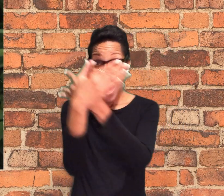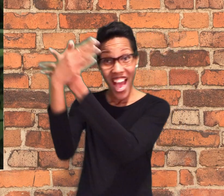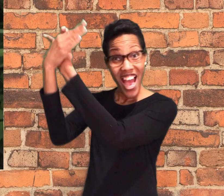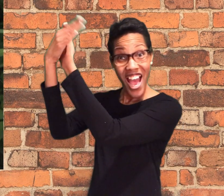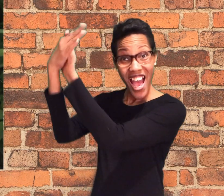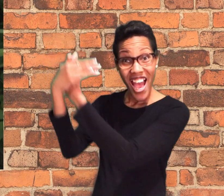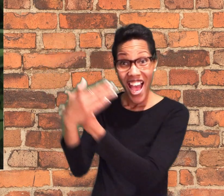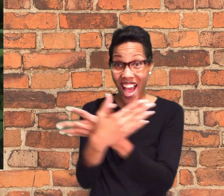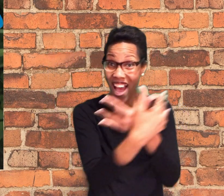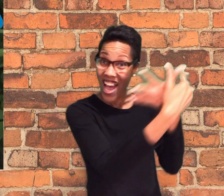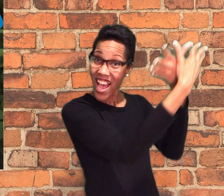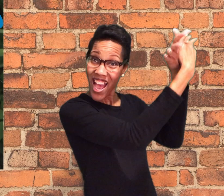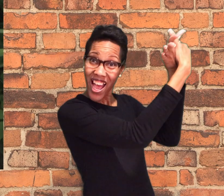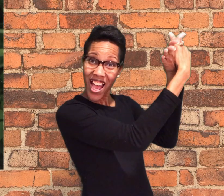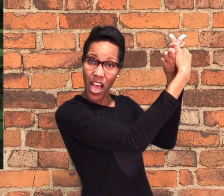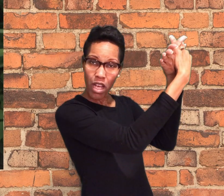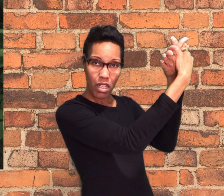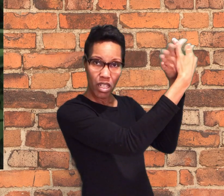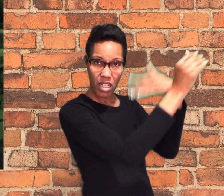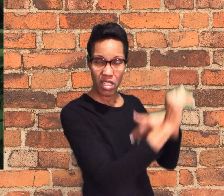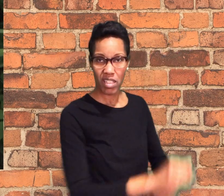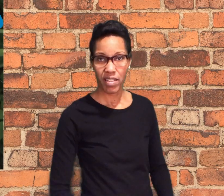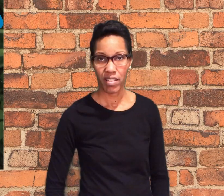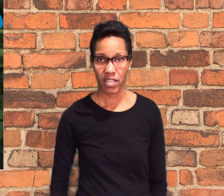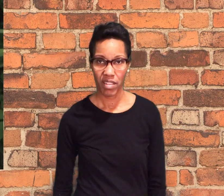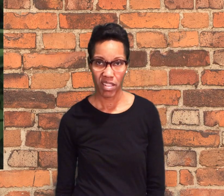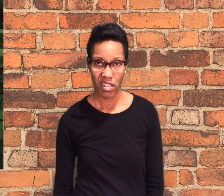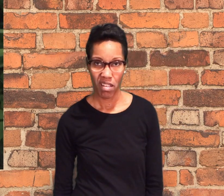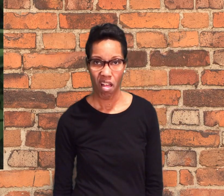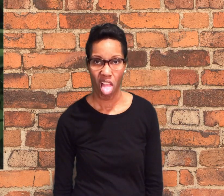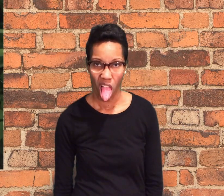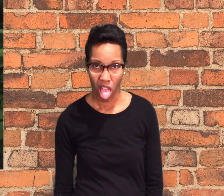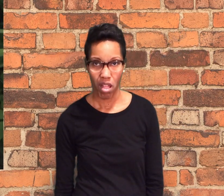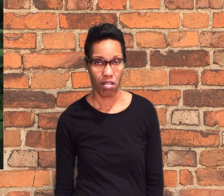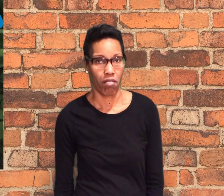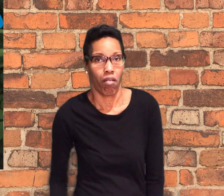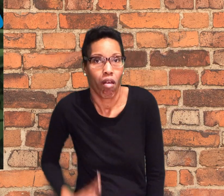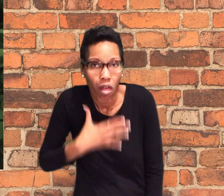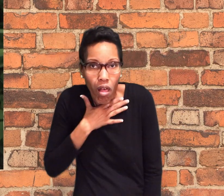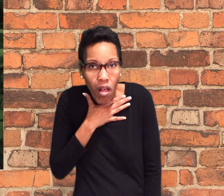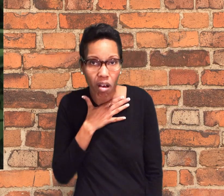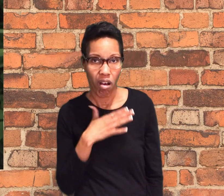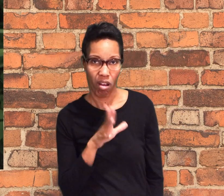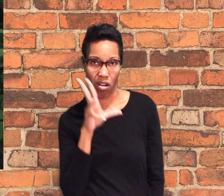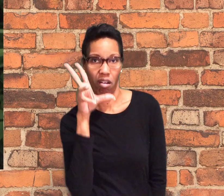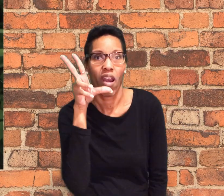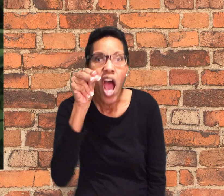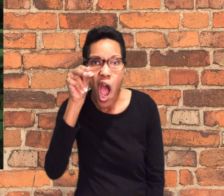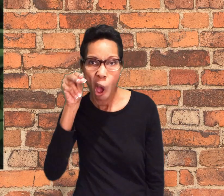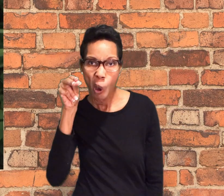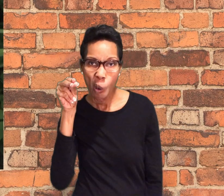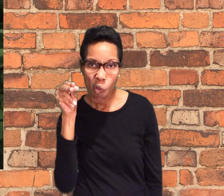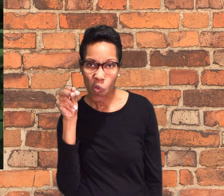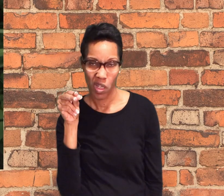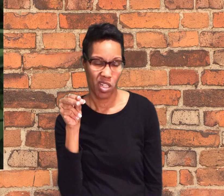butterflies eek yuck!